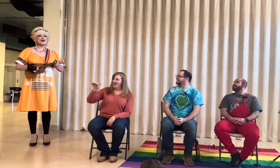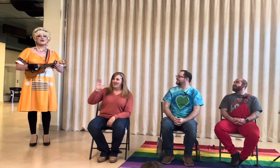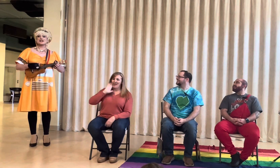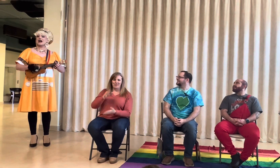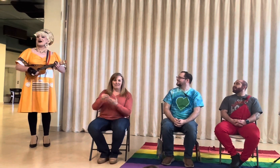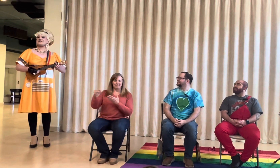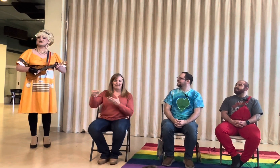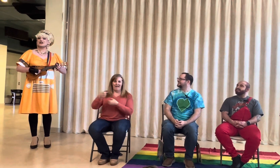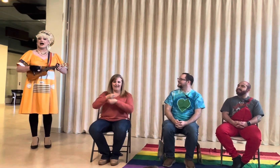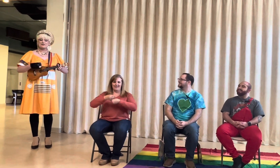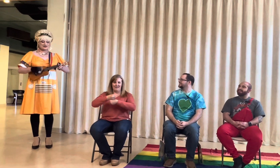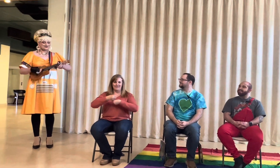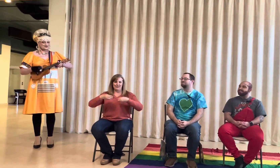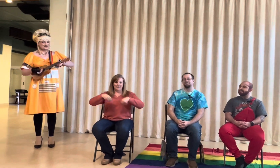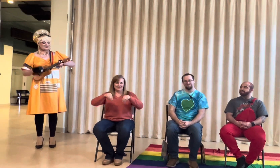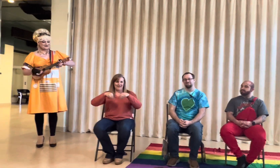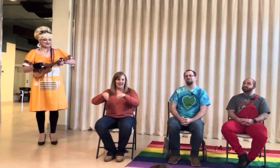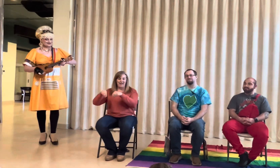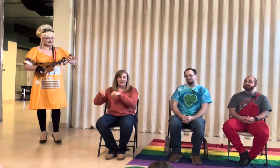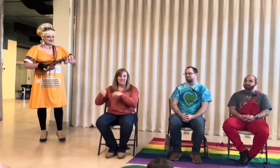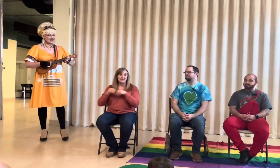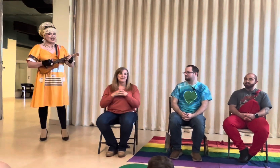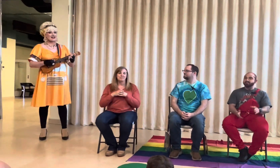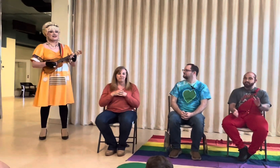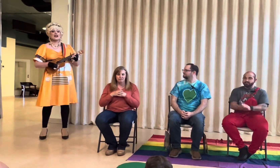their own coffee shop.